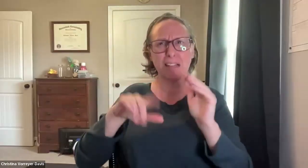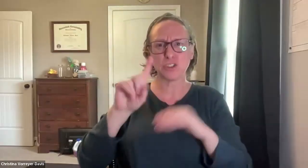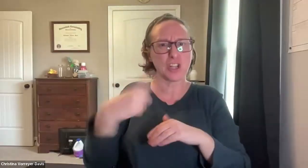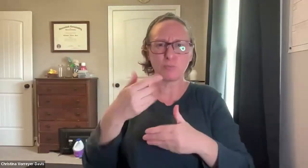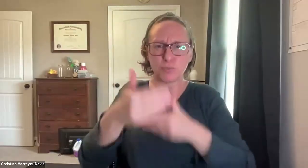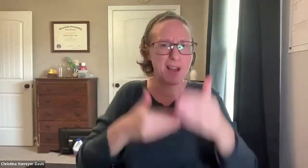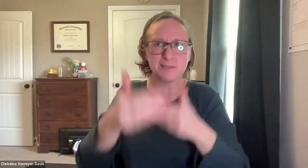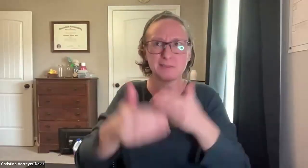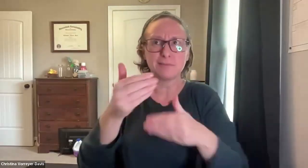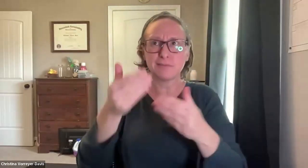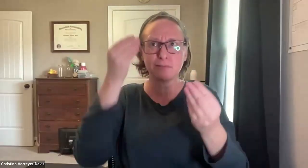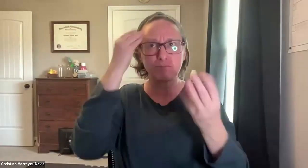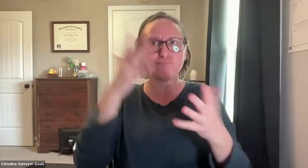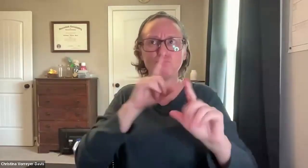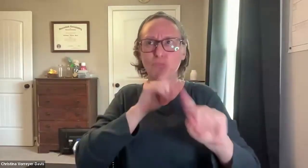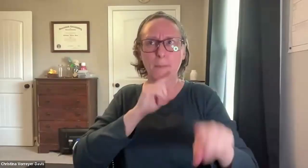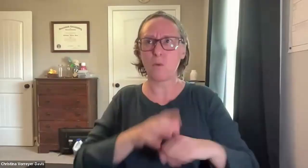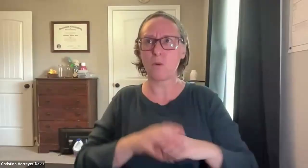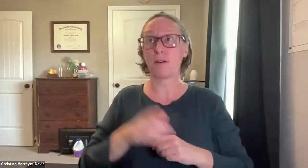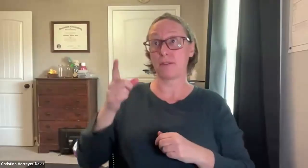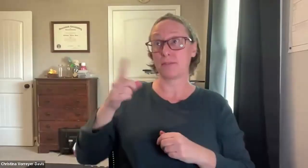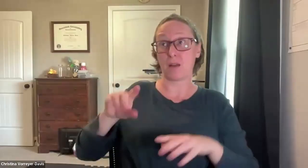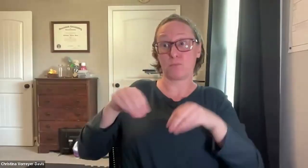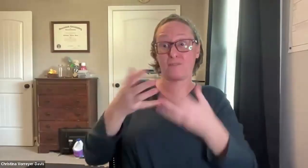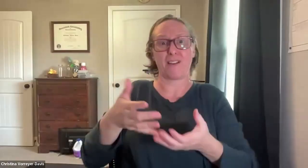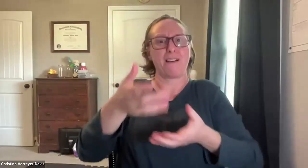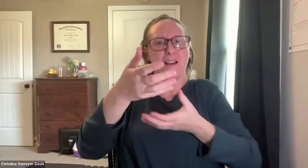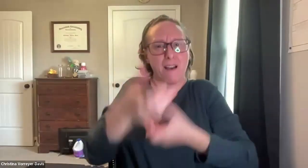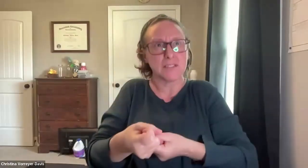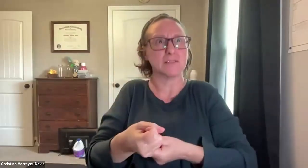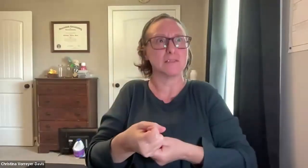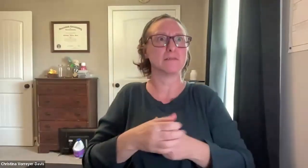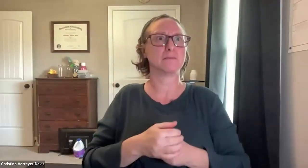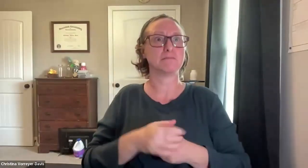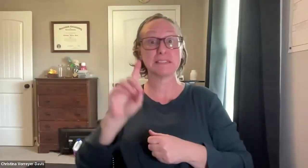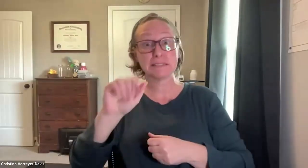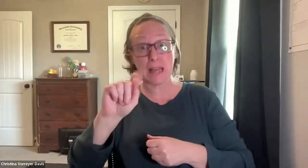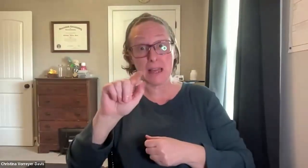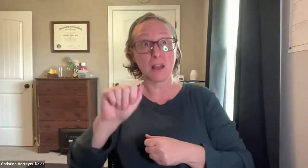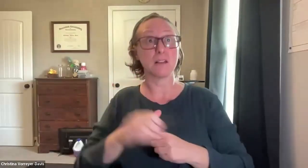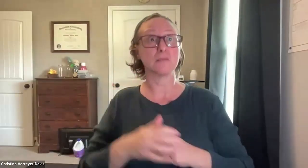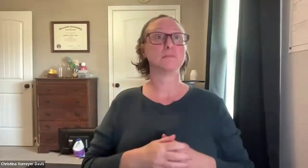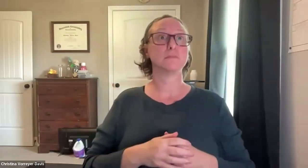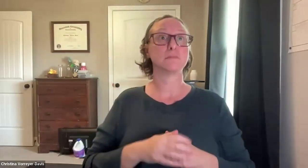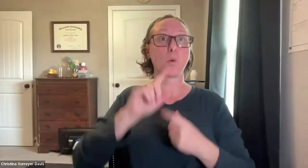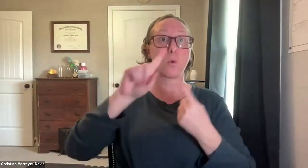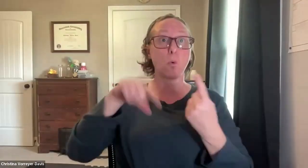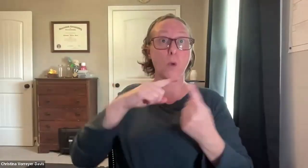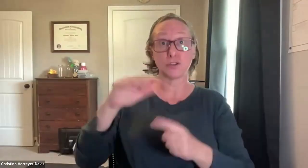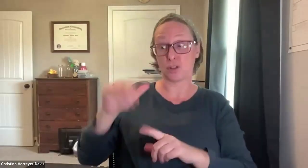These evaluations give families more than just progress reports. They provide confidence and data.